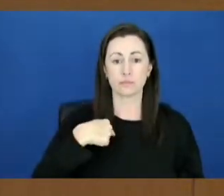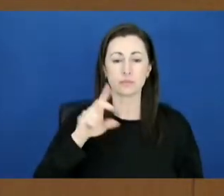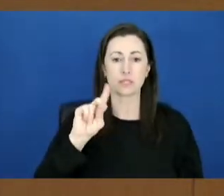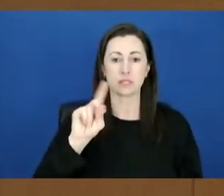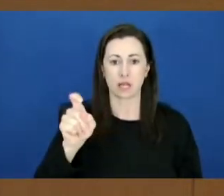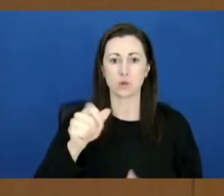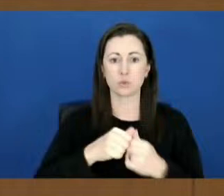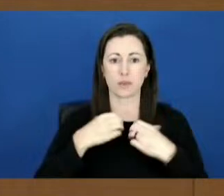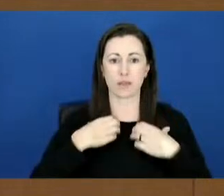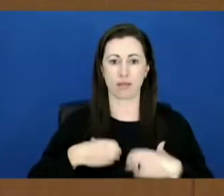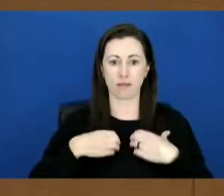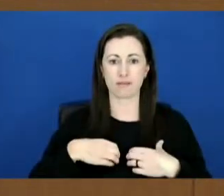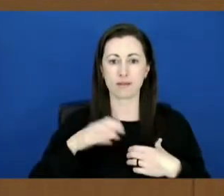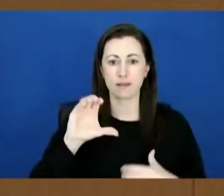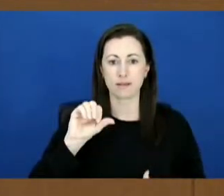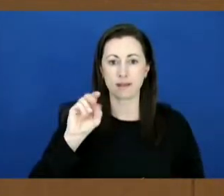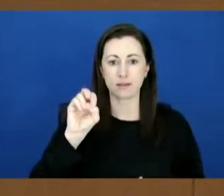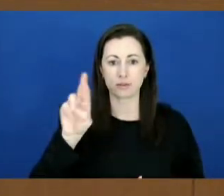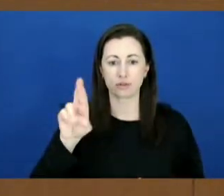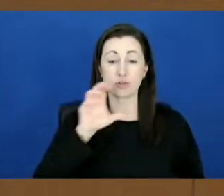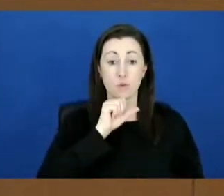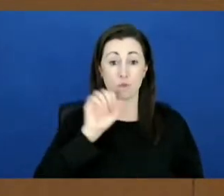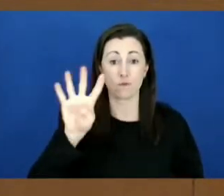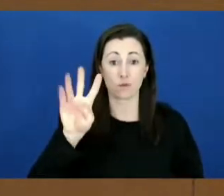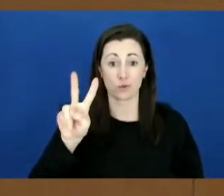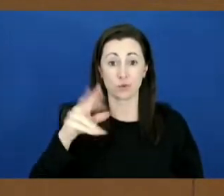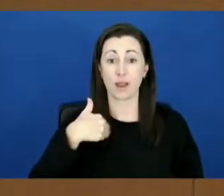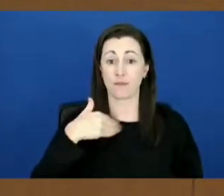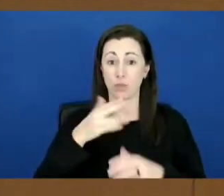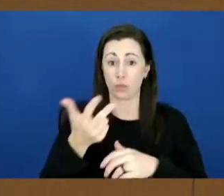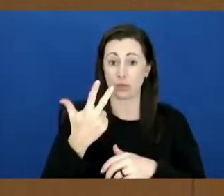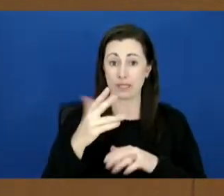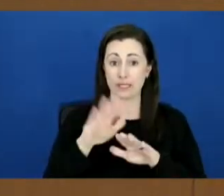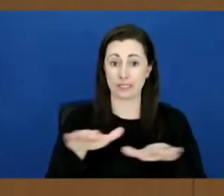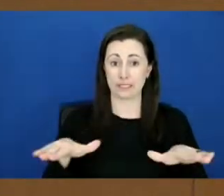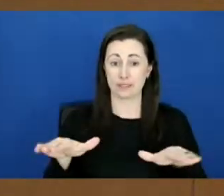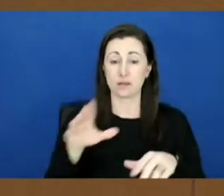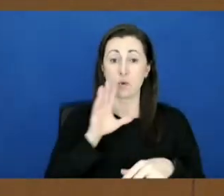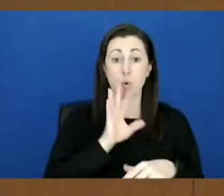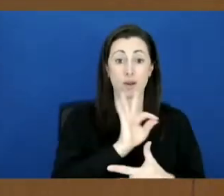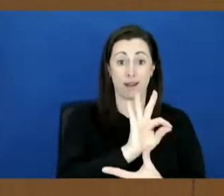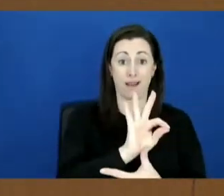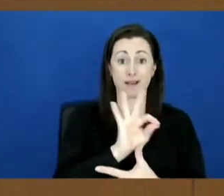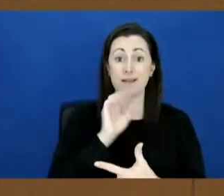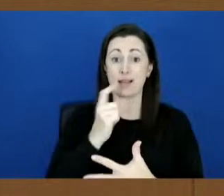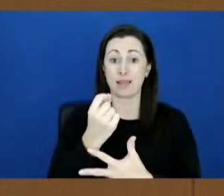IN 2022, I WAS DIAGNOSED WITH